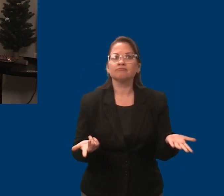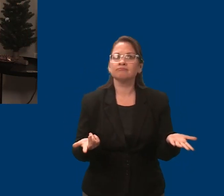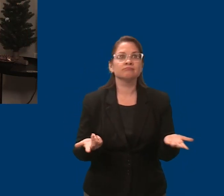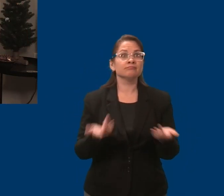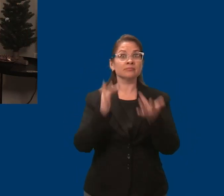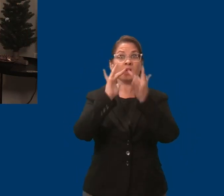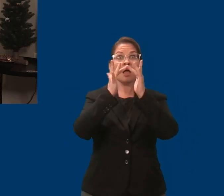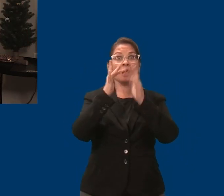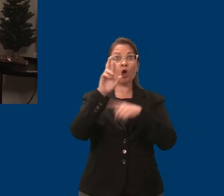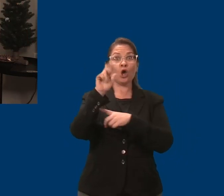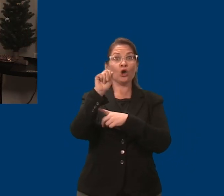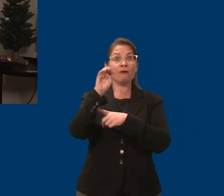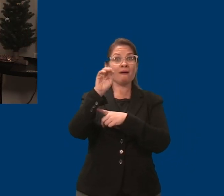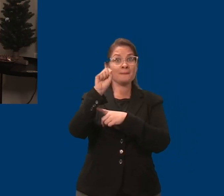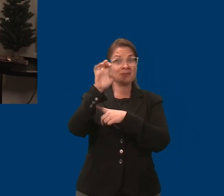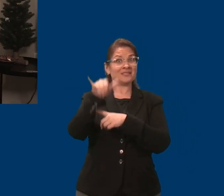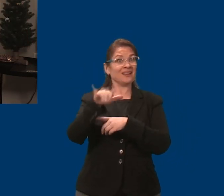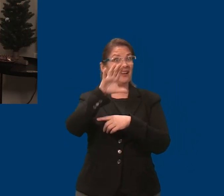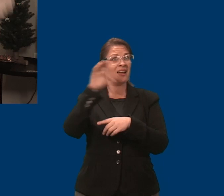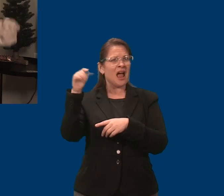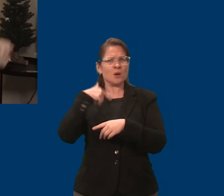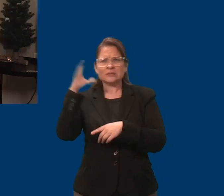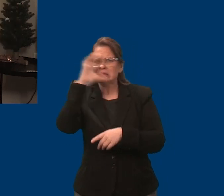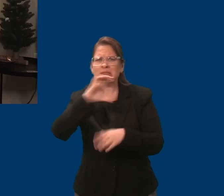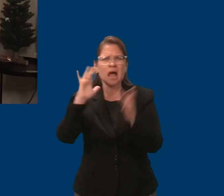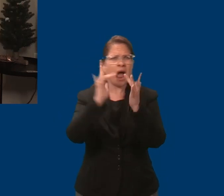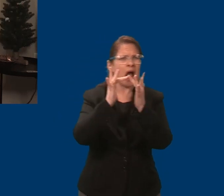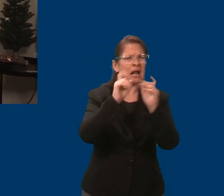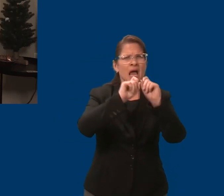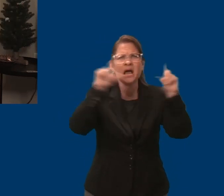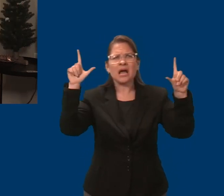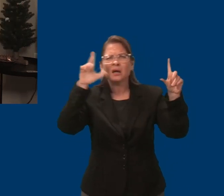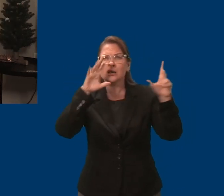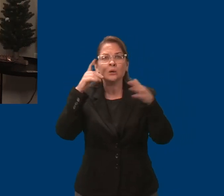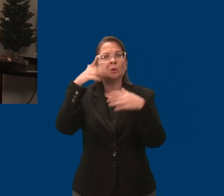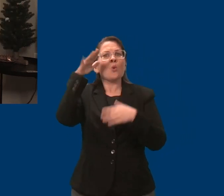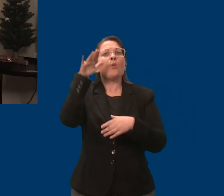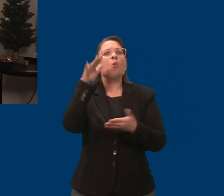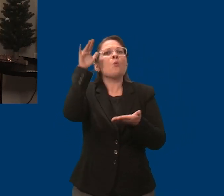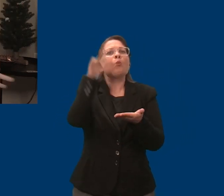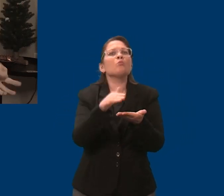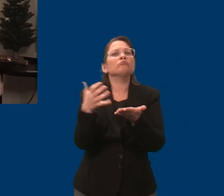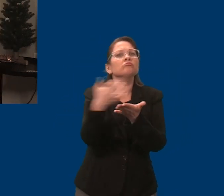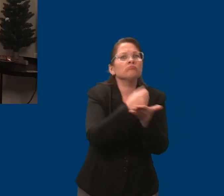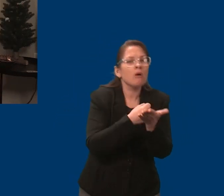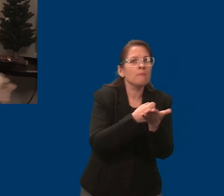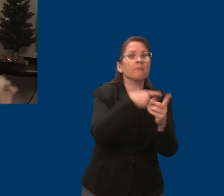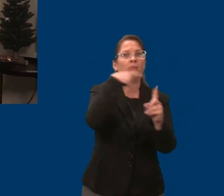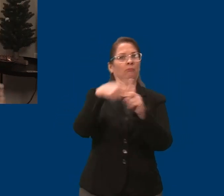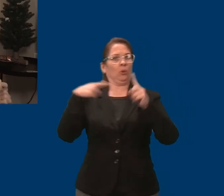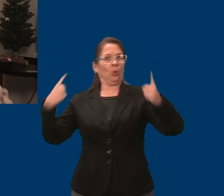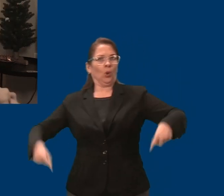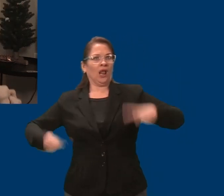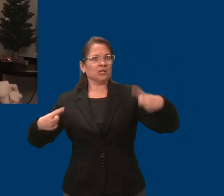After filtering for low-income, wheelchair-accessible units, and removing the 55+ apartments,